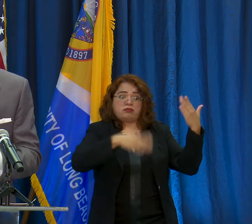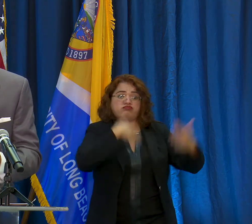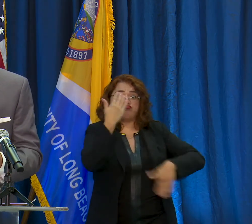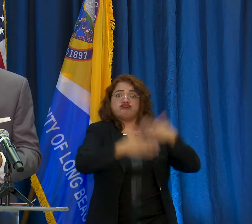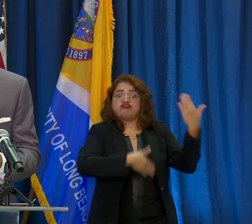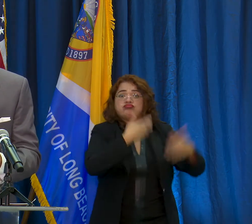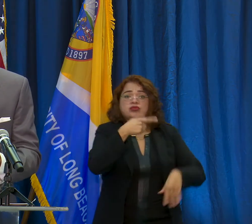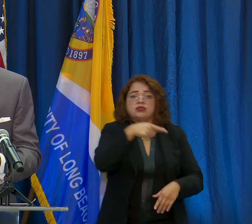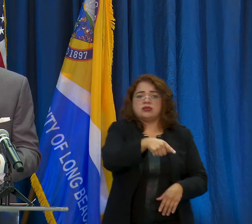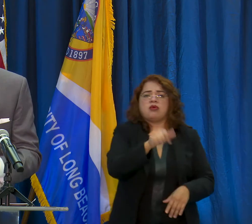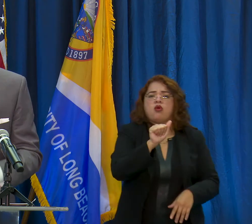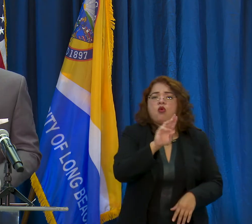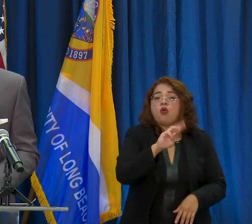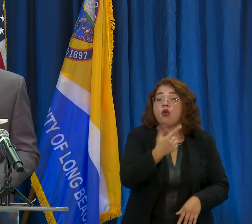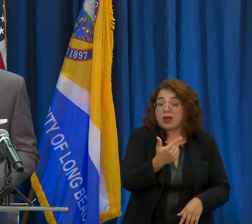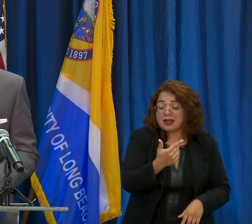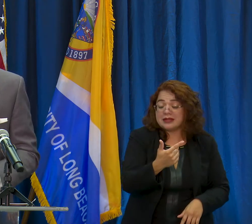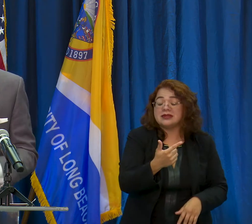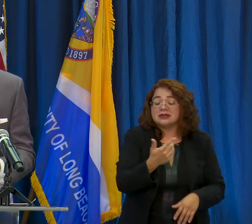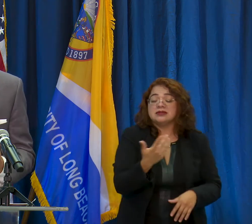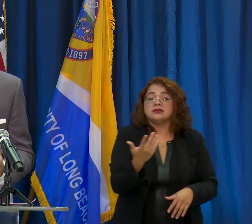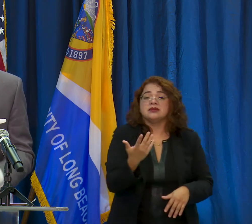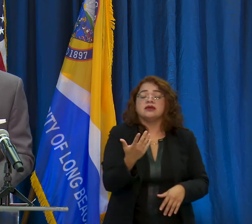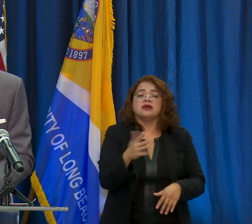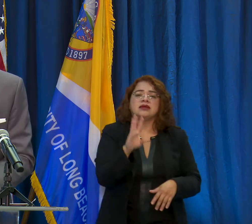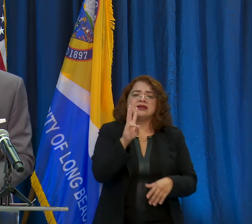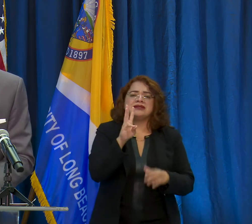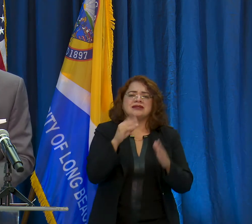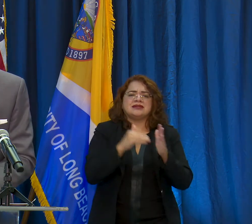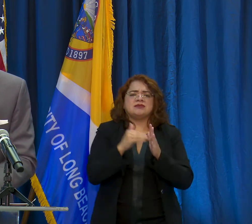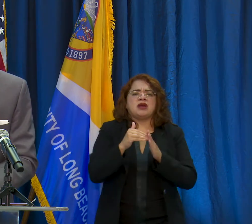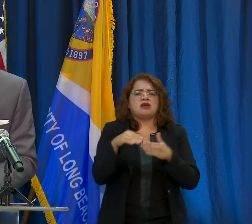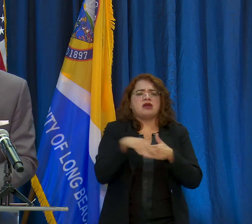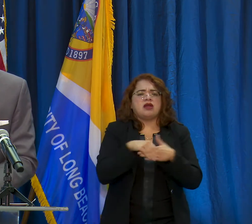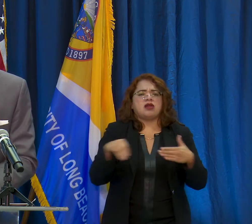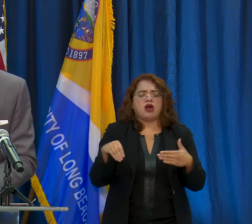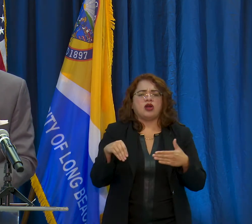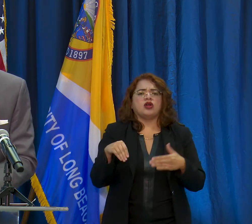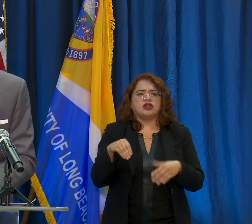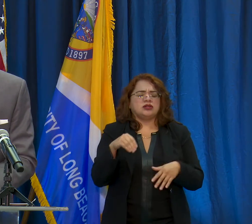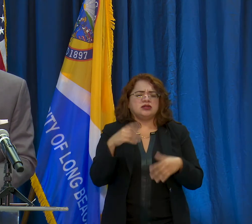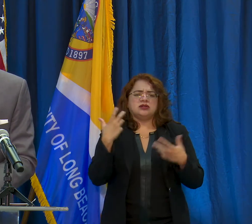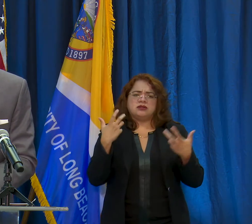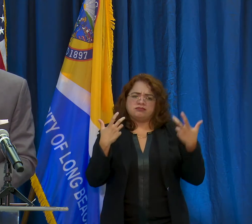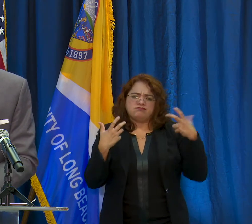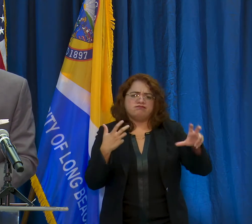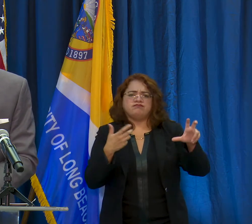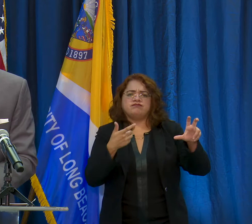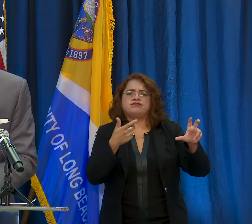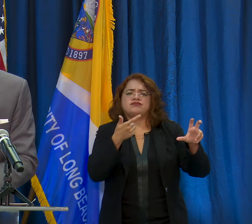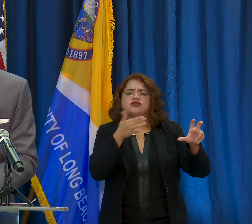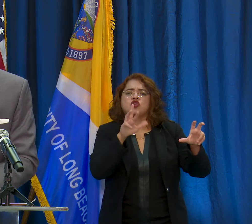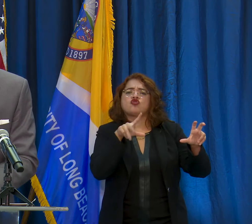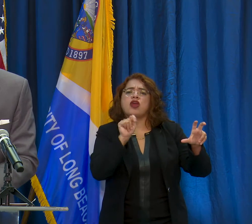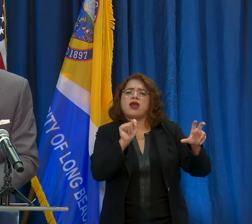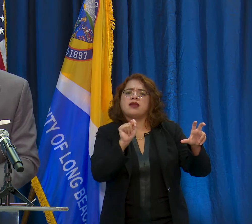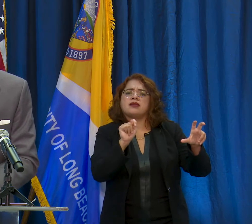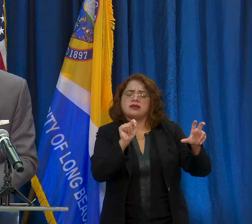the next couple weeks over $6 million worth of new economic support, grants and some loans that I want to